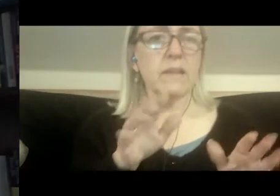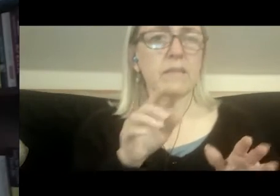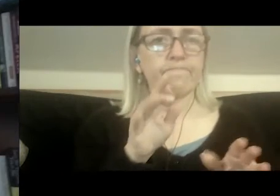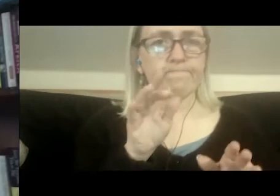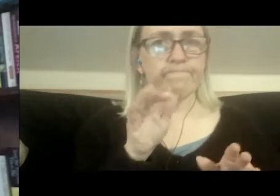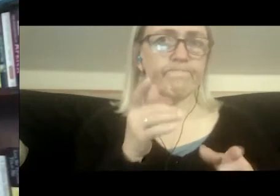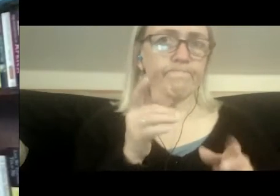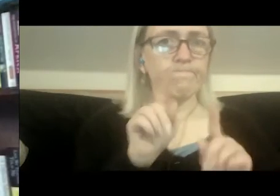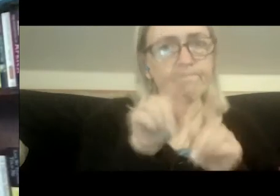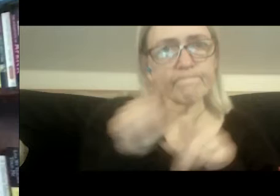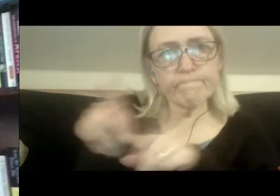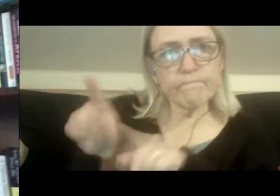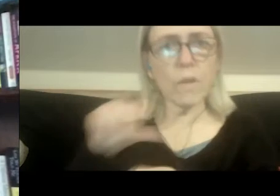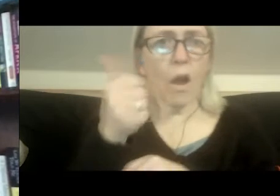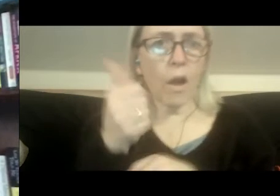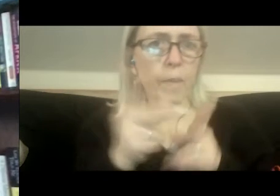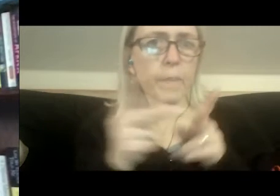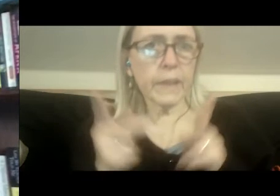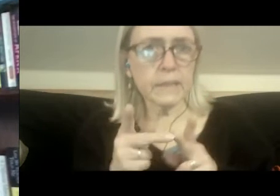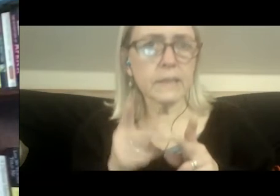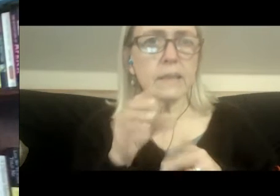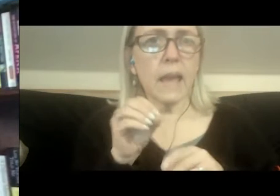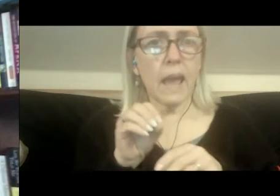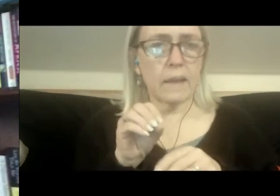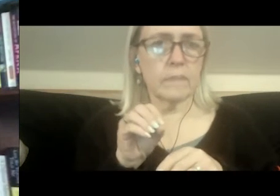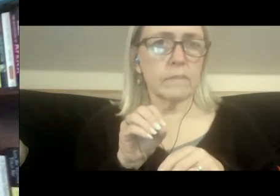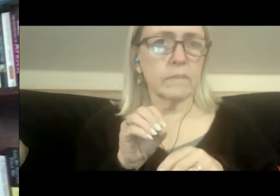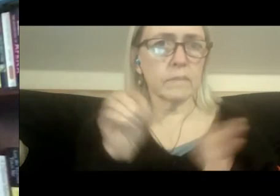I'm really honored and excited to be getting the Diversity and Inclusion Award,